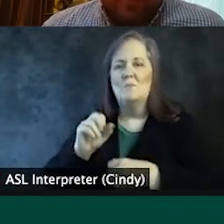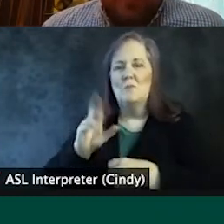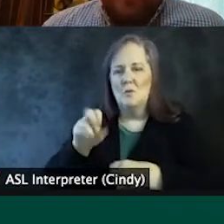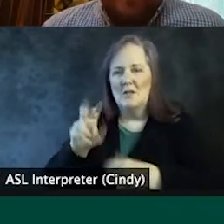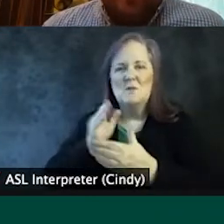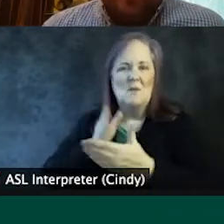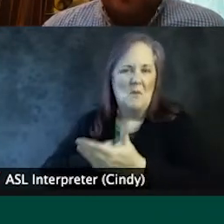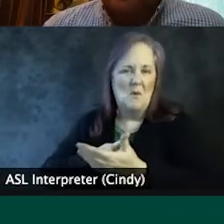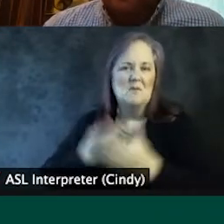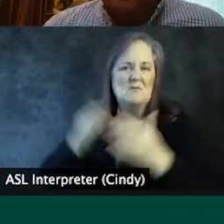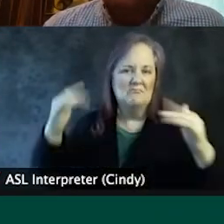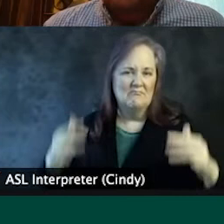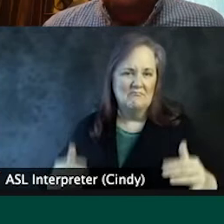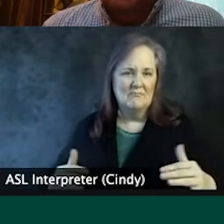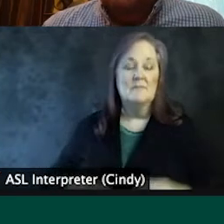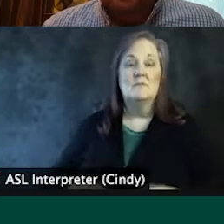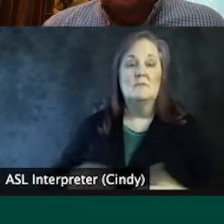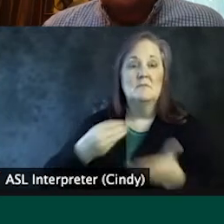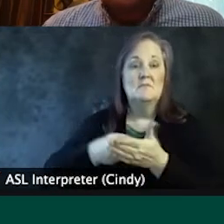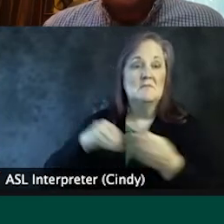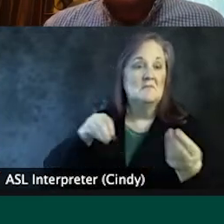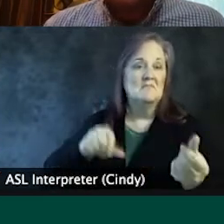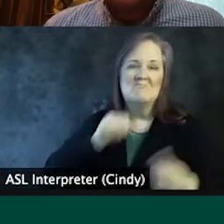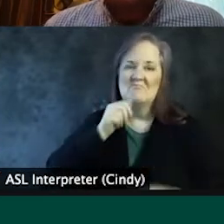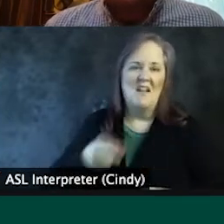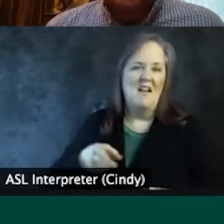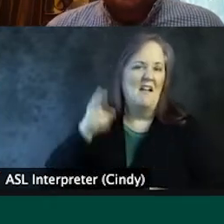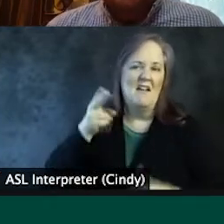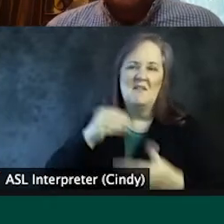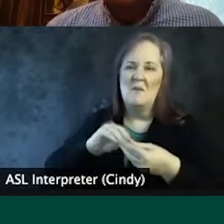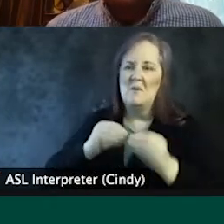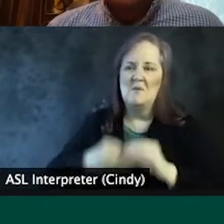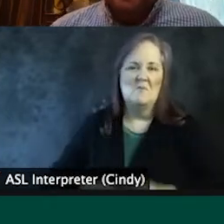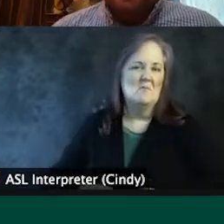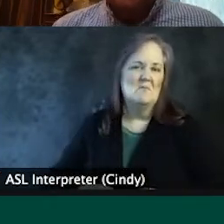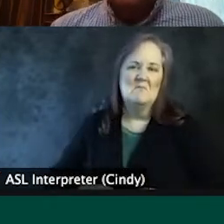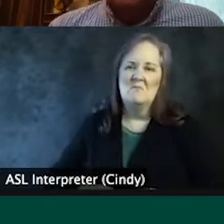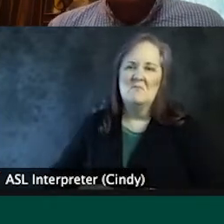who are 17 years old preregistered to vote. And so those would be people that if they would be 18